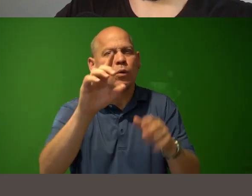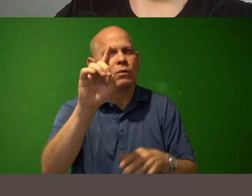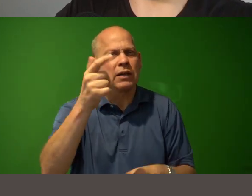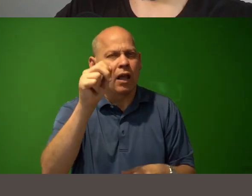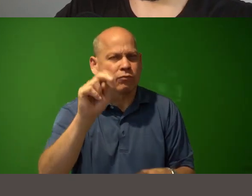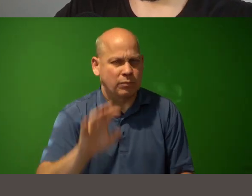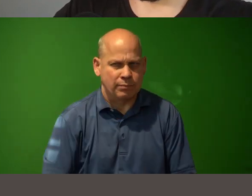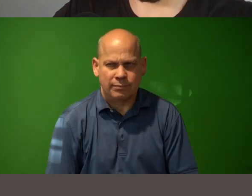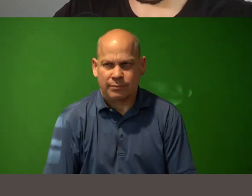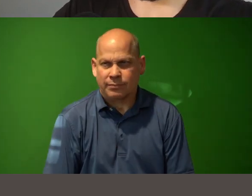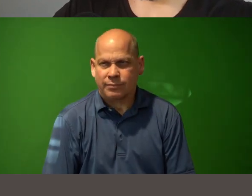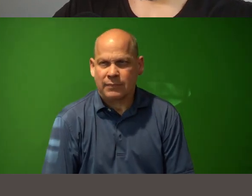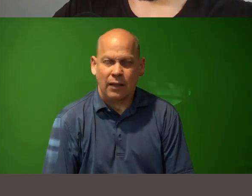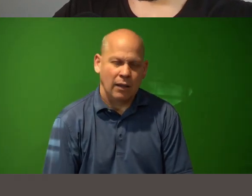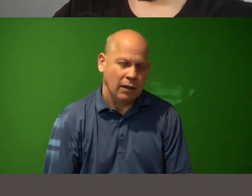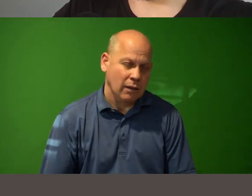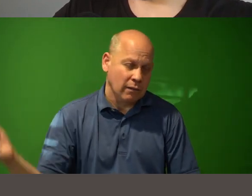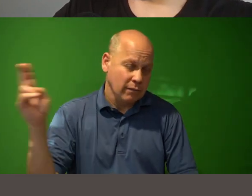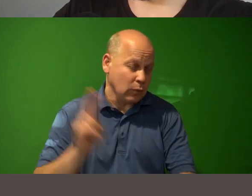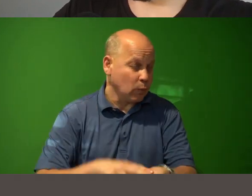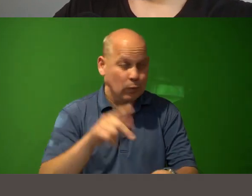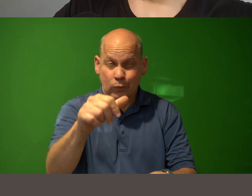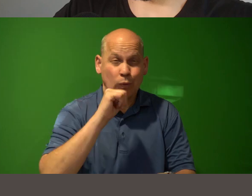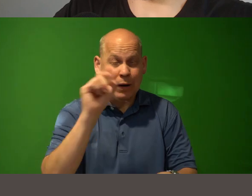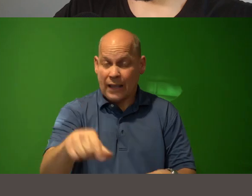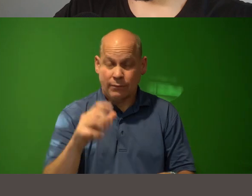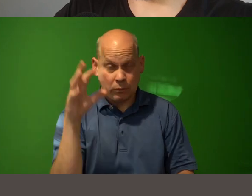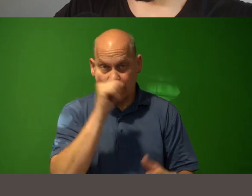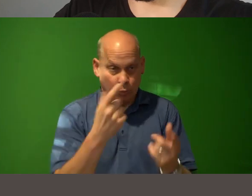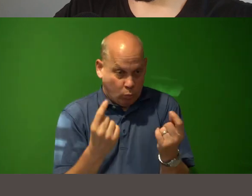And of course, you don't have to guess what the colors are.